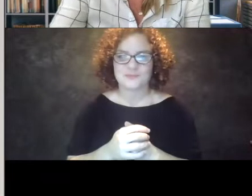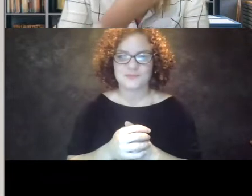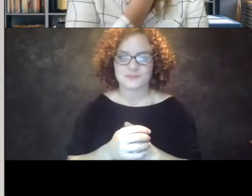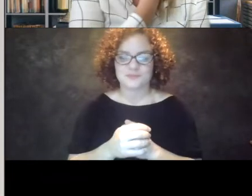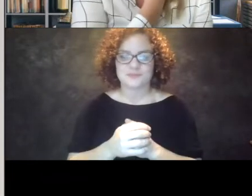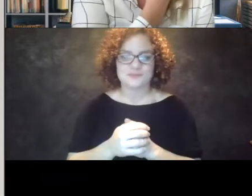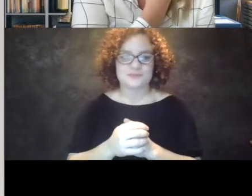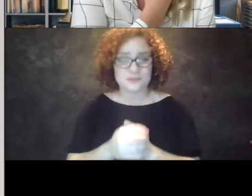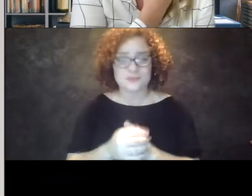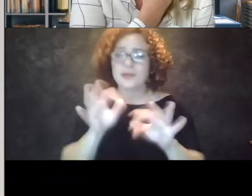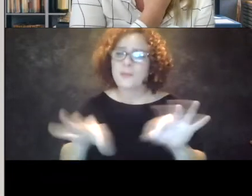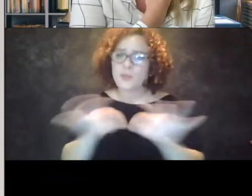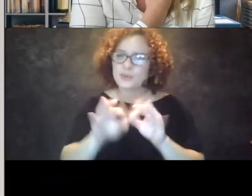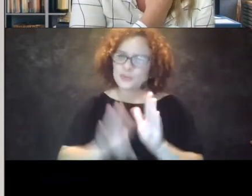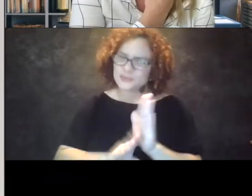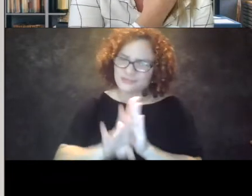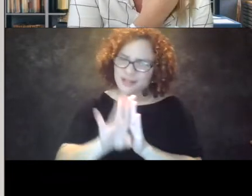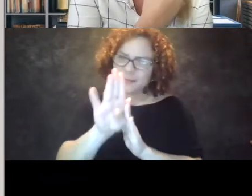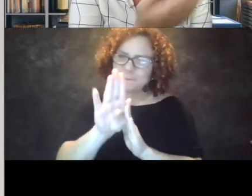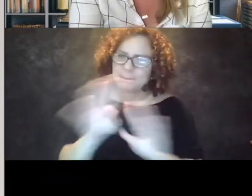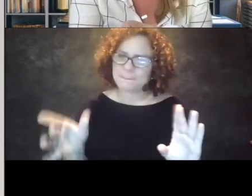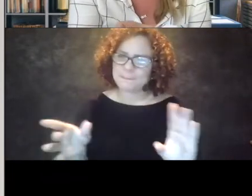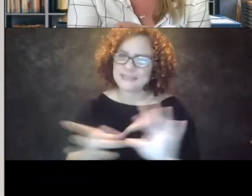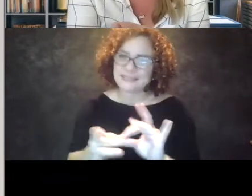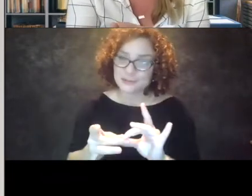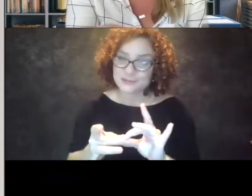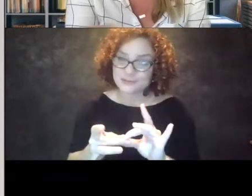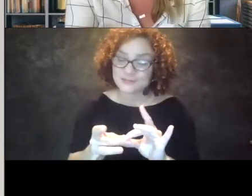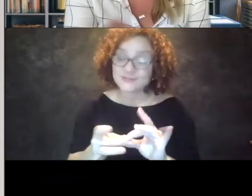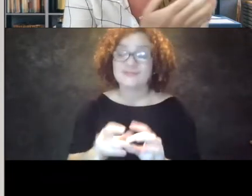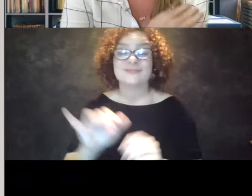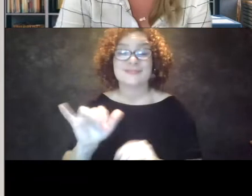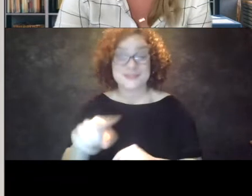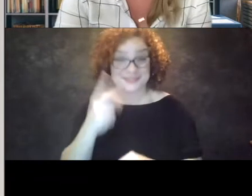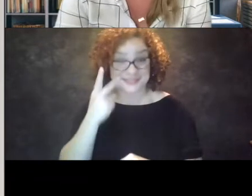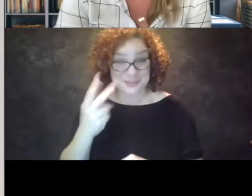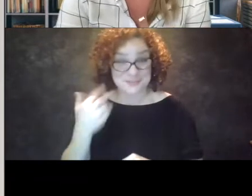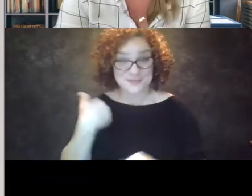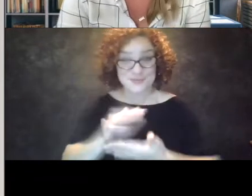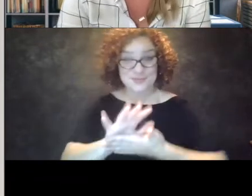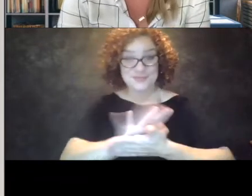to build that connection. As you see before these children who built a relationship at